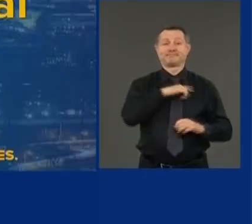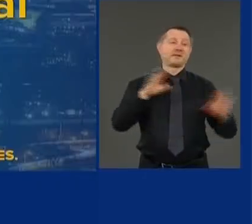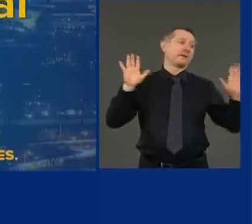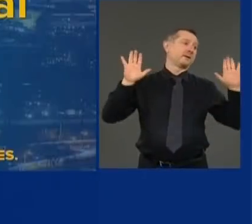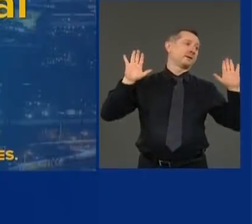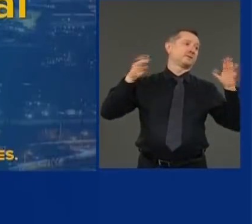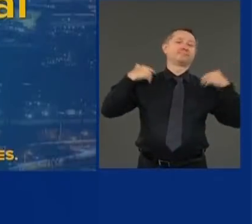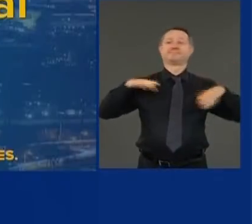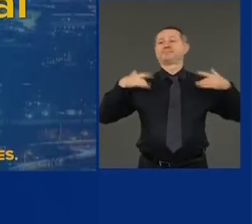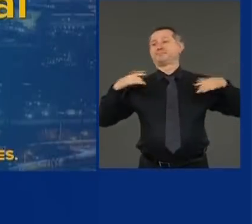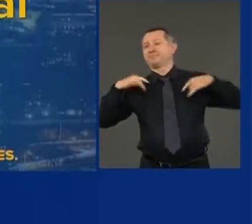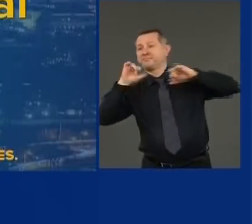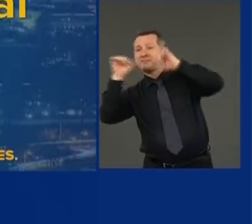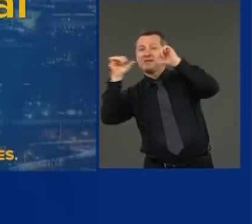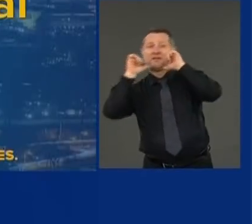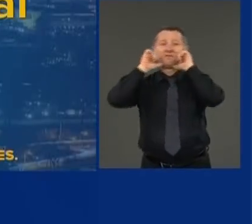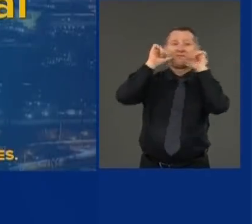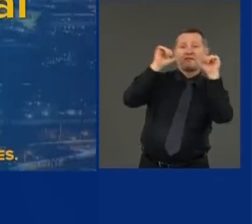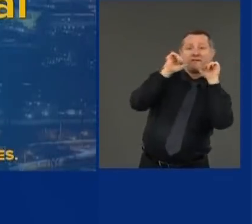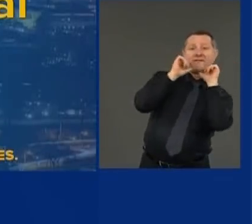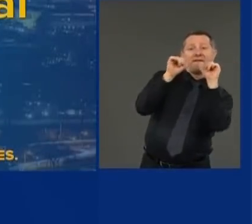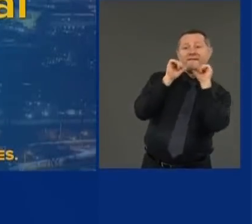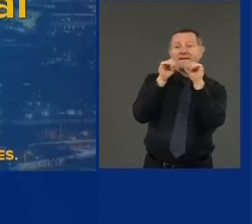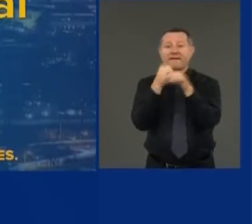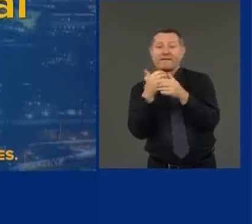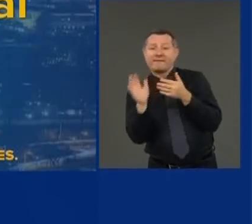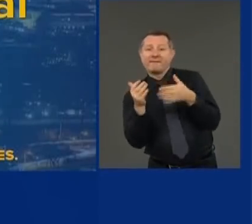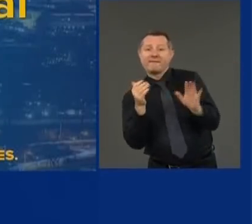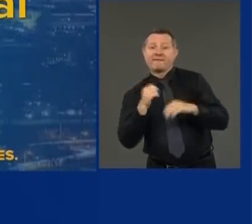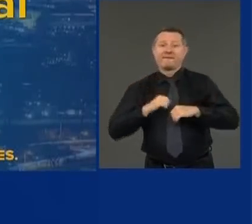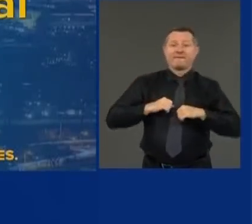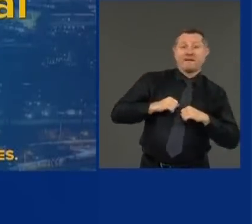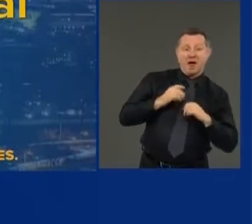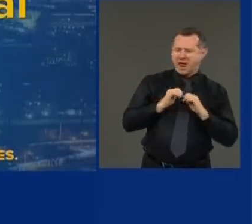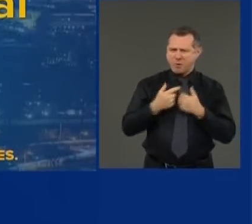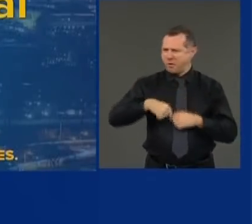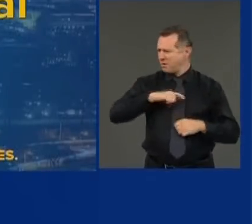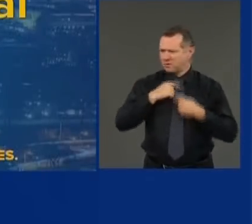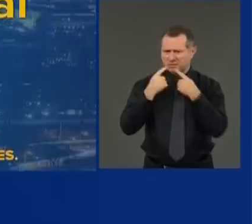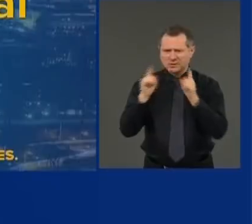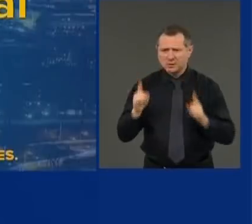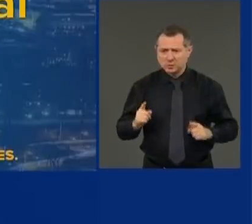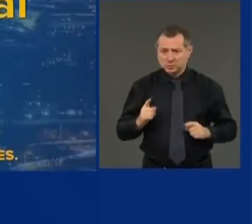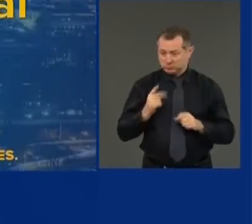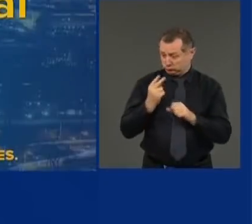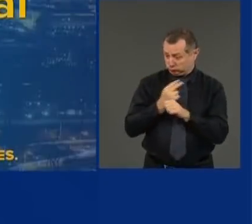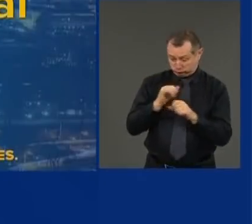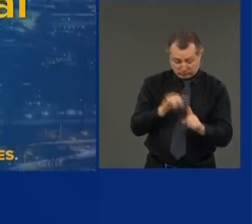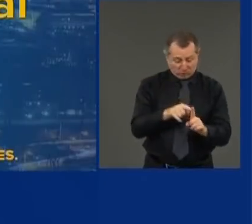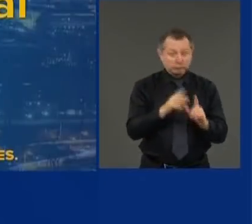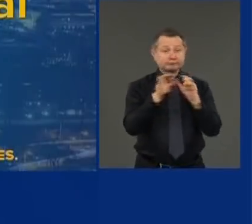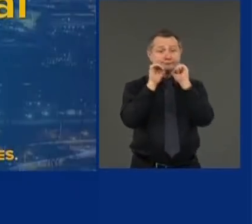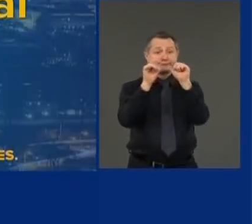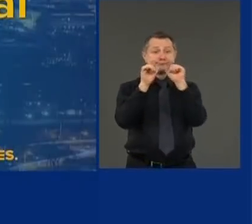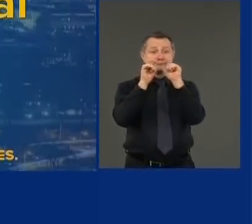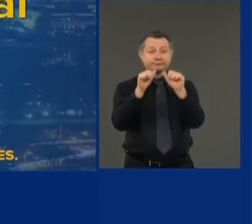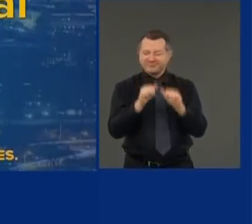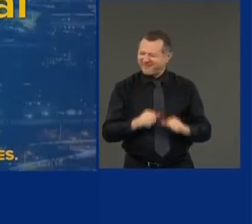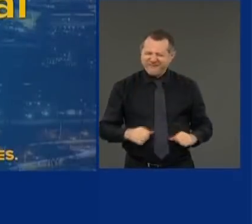YOU WILL NEVER SOLVE IT. WE ARE NOT THE UNITED STATES OF DENIAL, WE HAVE NEVER BEEN A